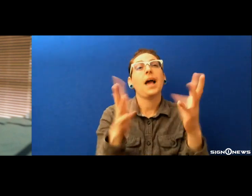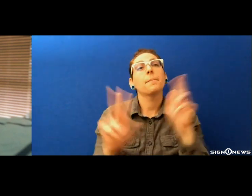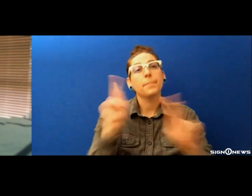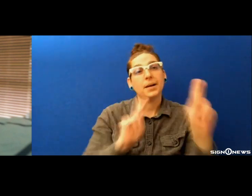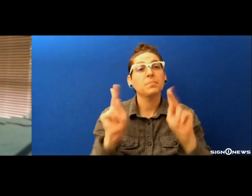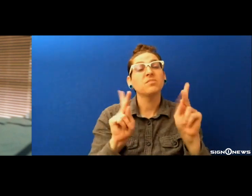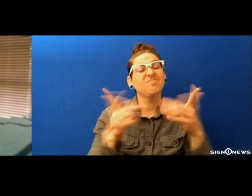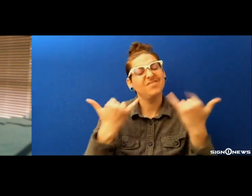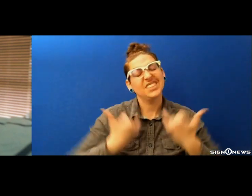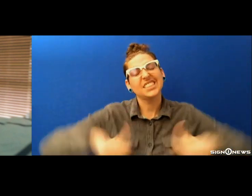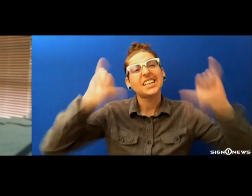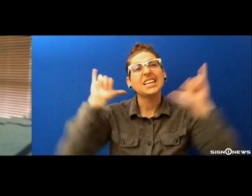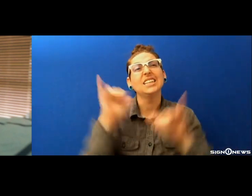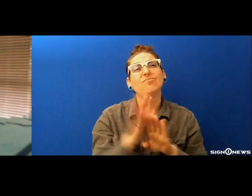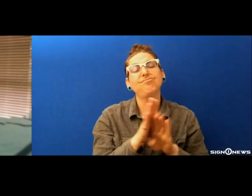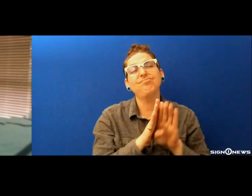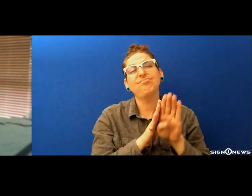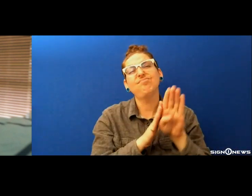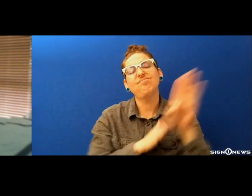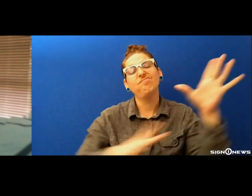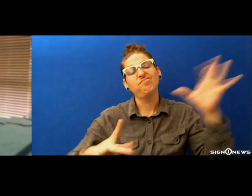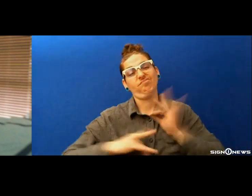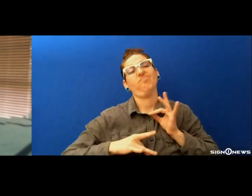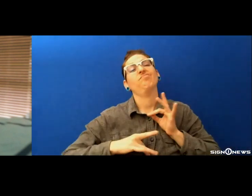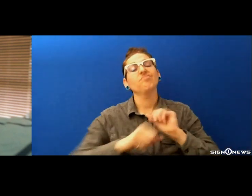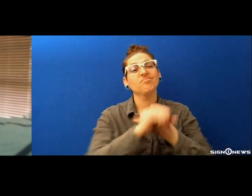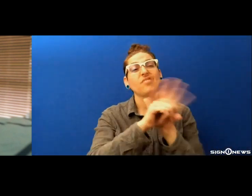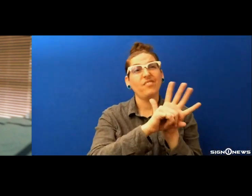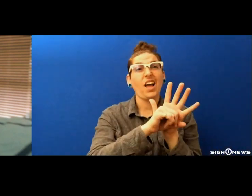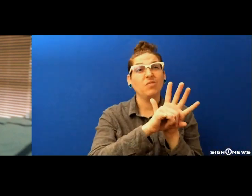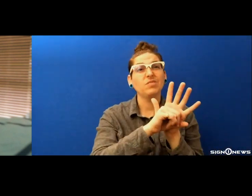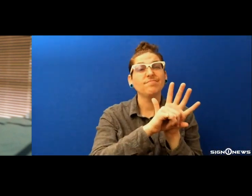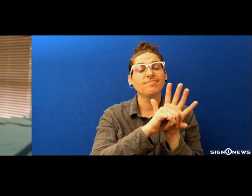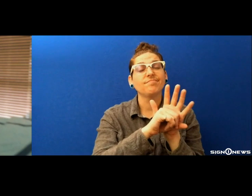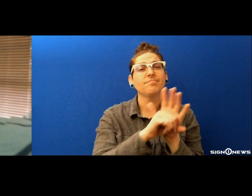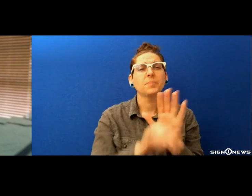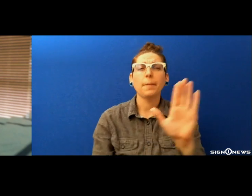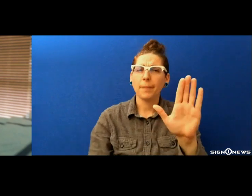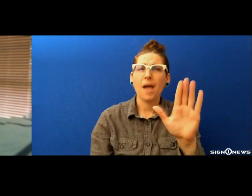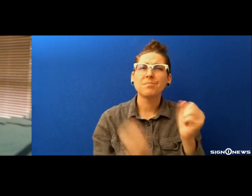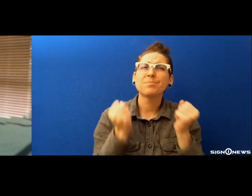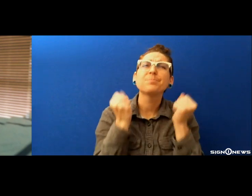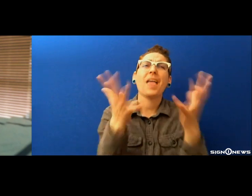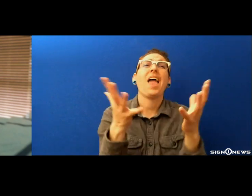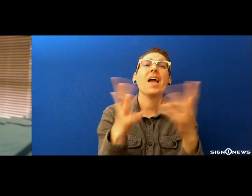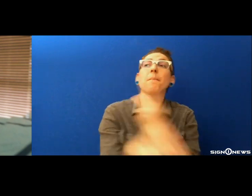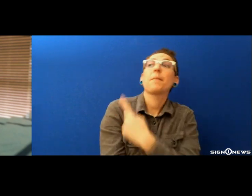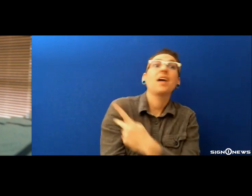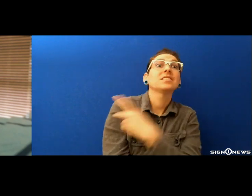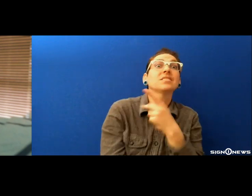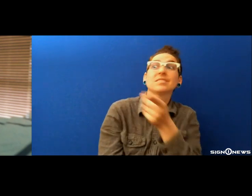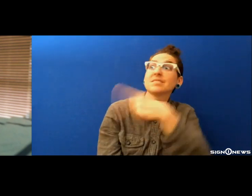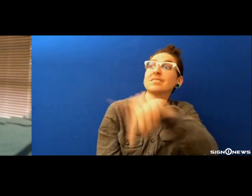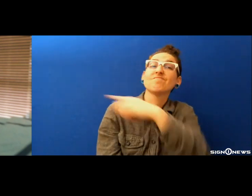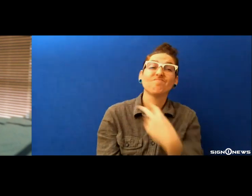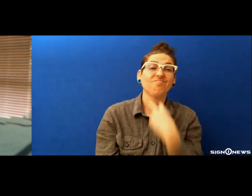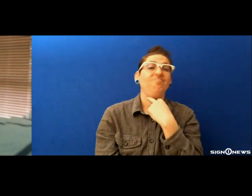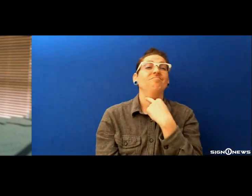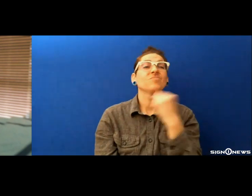As confirmed cases of coronavirus continue to soar, many patients are not at the hospital